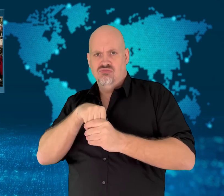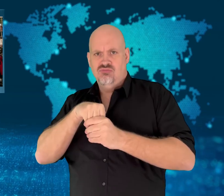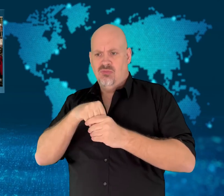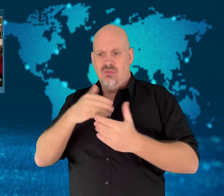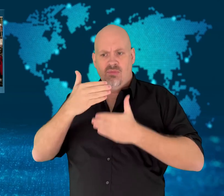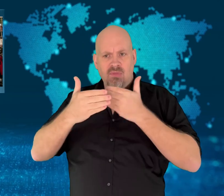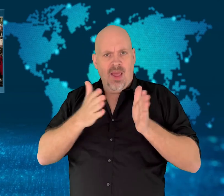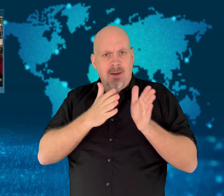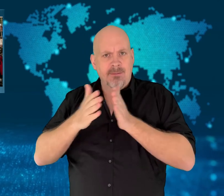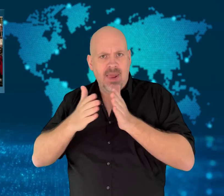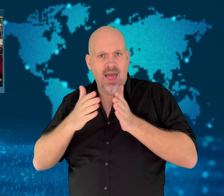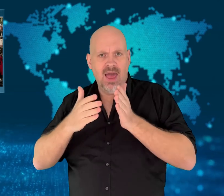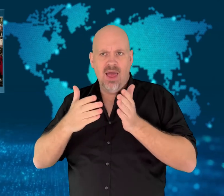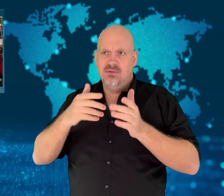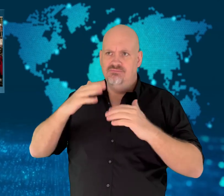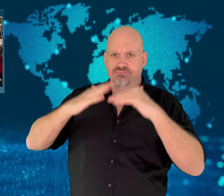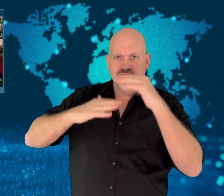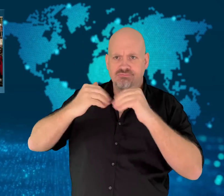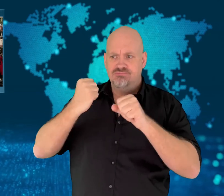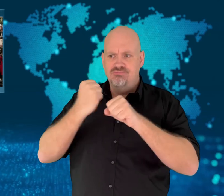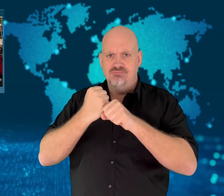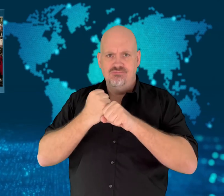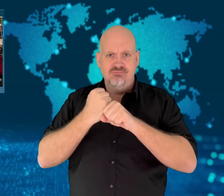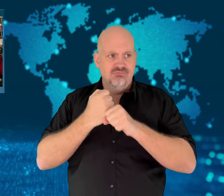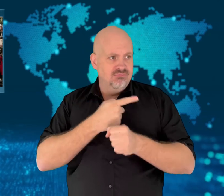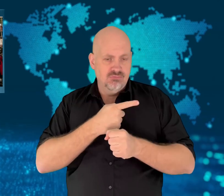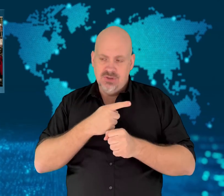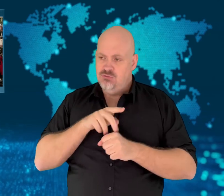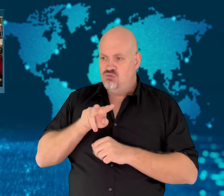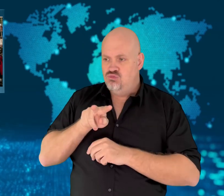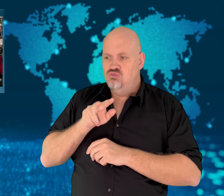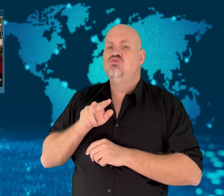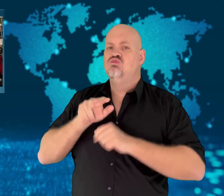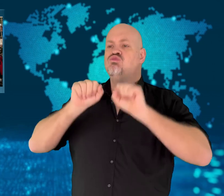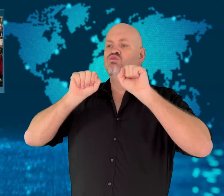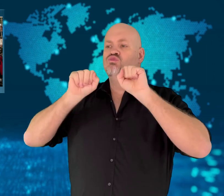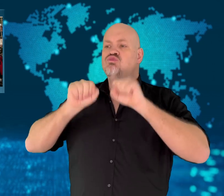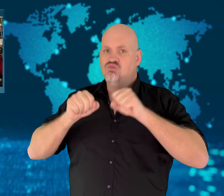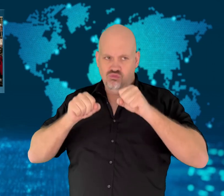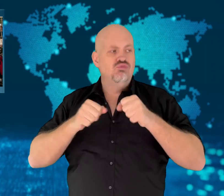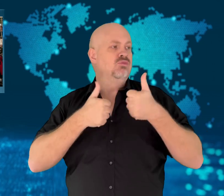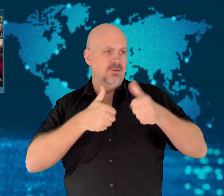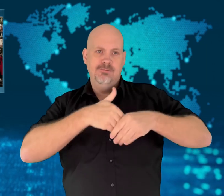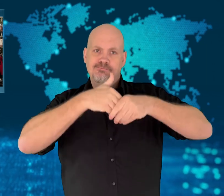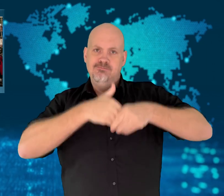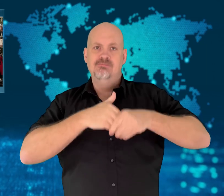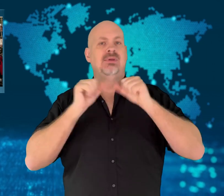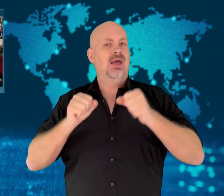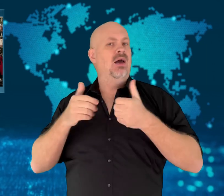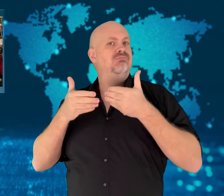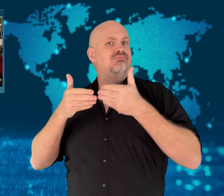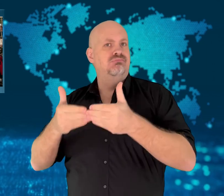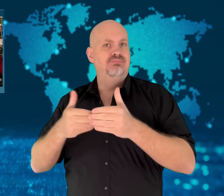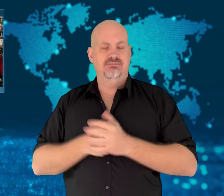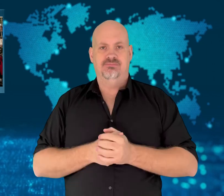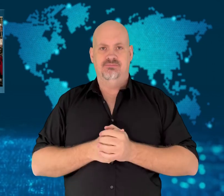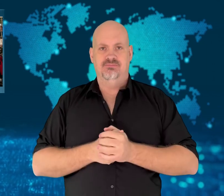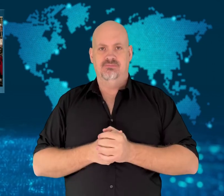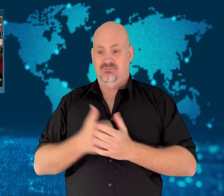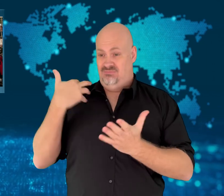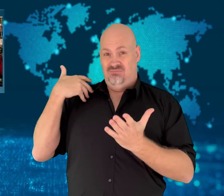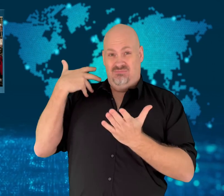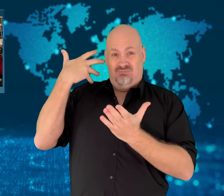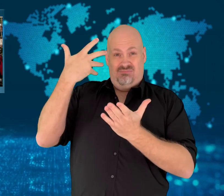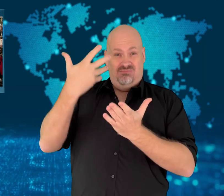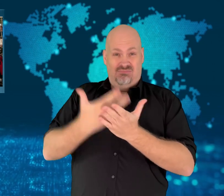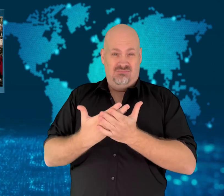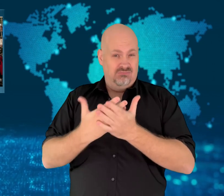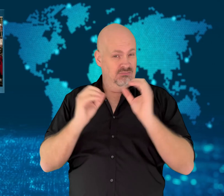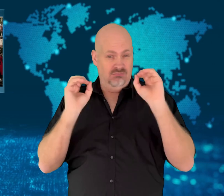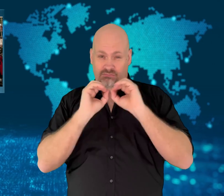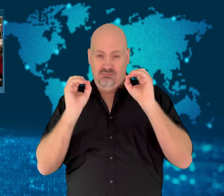Indigenous groups have been consulted with in the past,